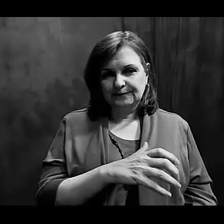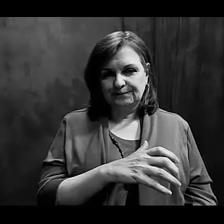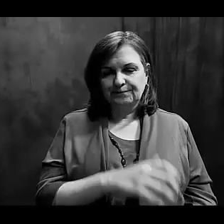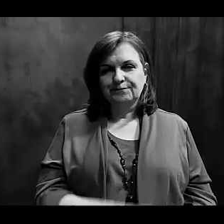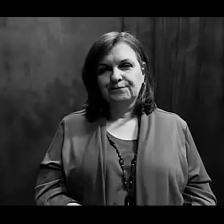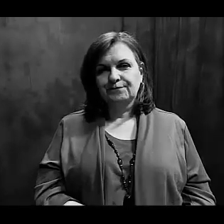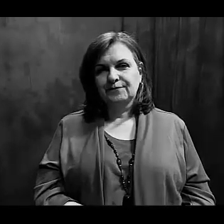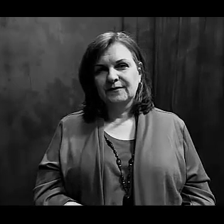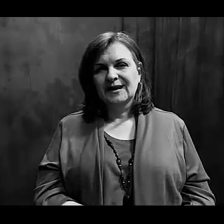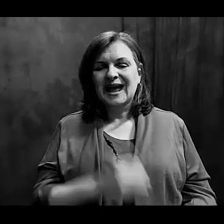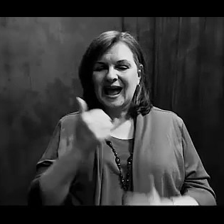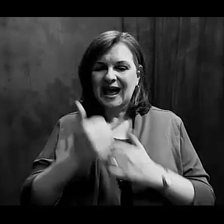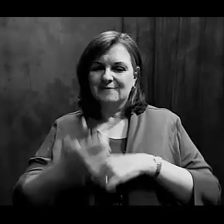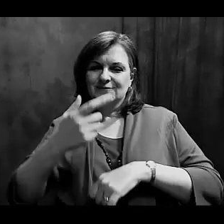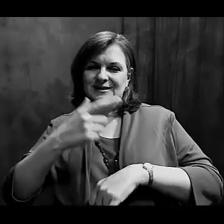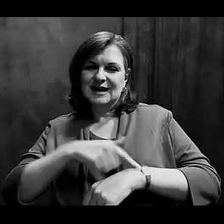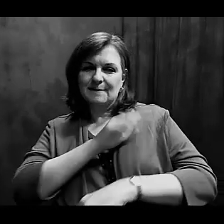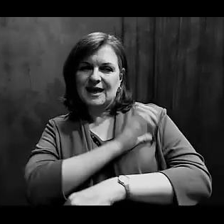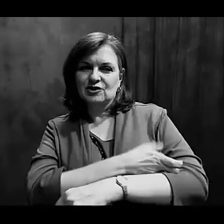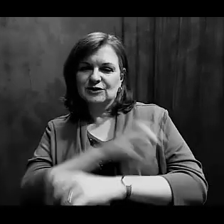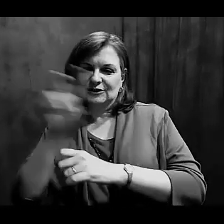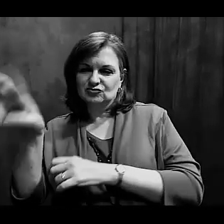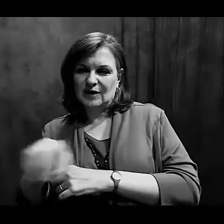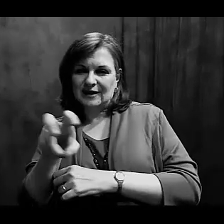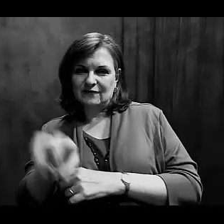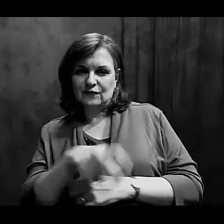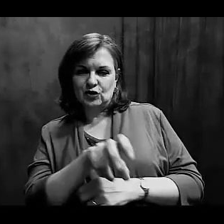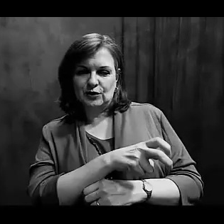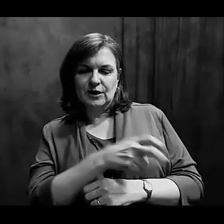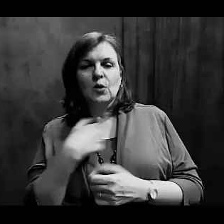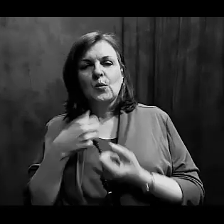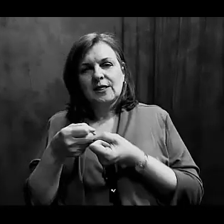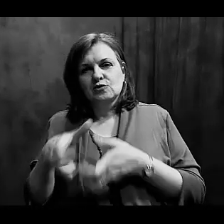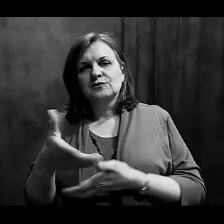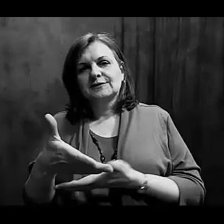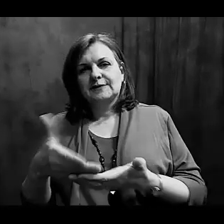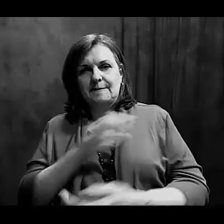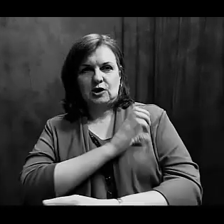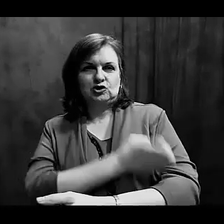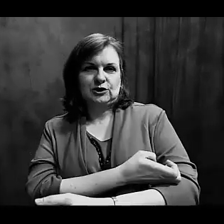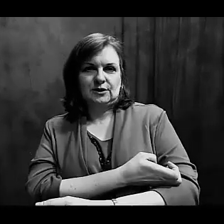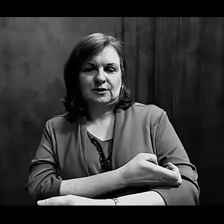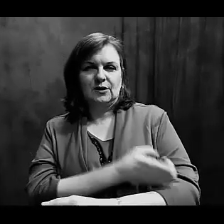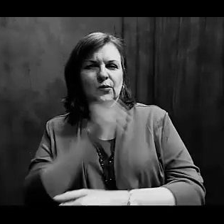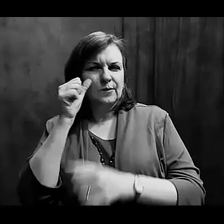now energy is lost with every one of the steps we talked about that a very long time ago